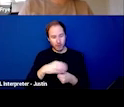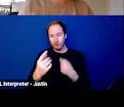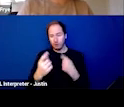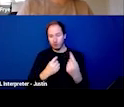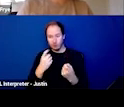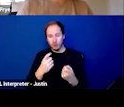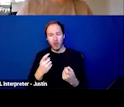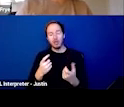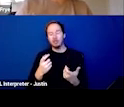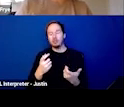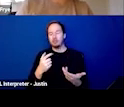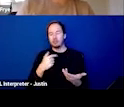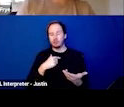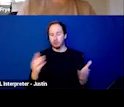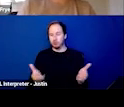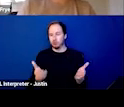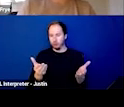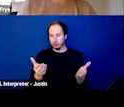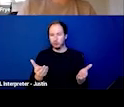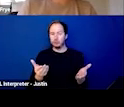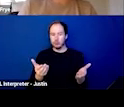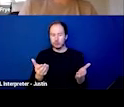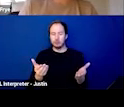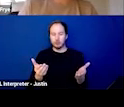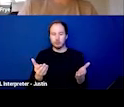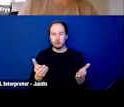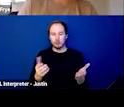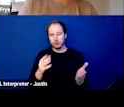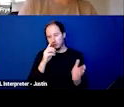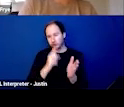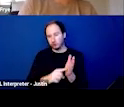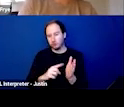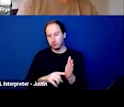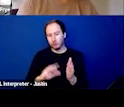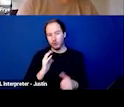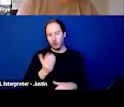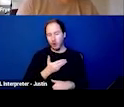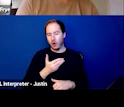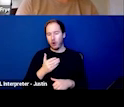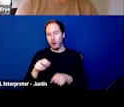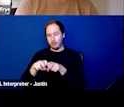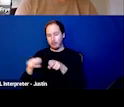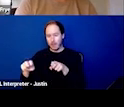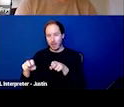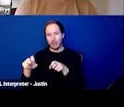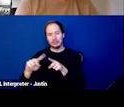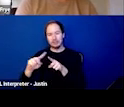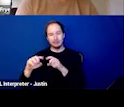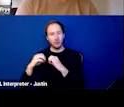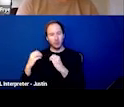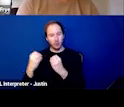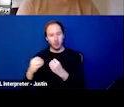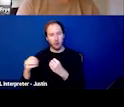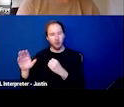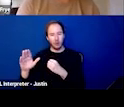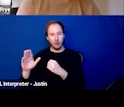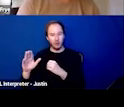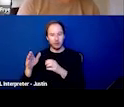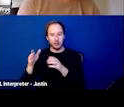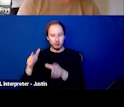And I really encourage you all to look into our fabulous panelists, like organizations that they're working for and the Street Medicine Institute, for example,